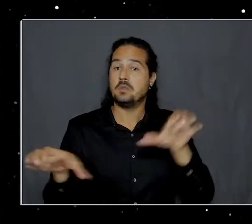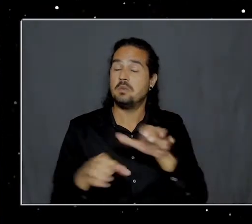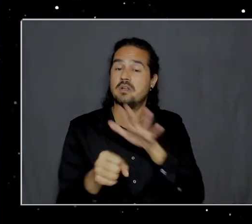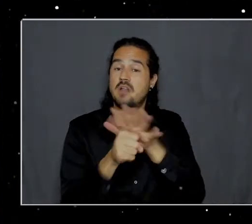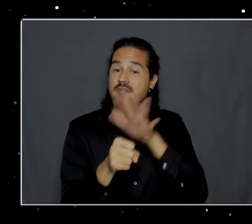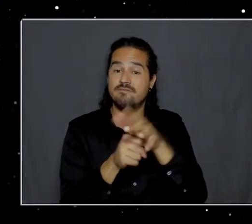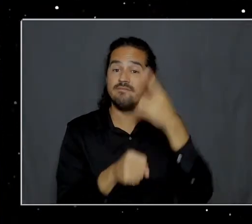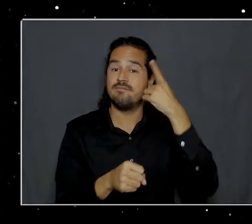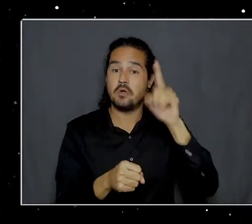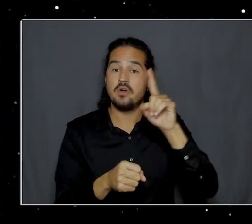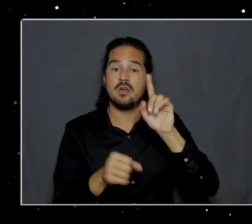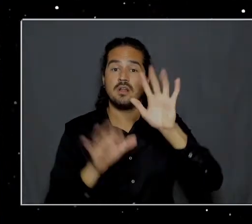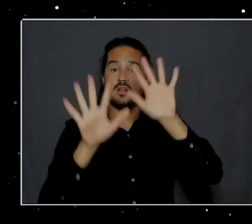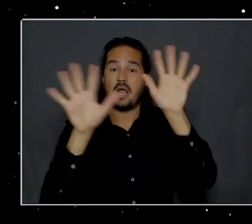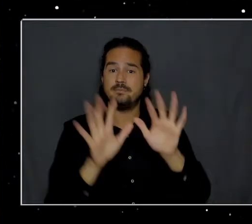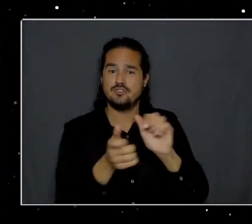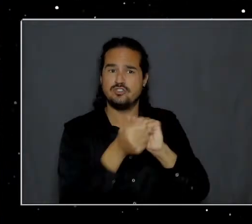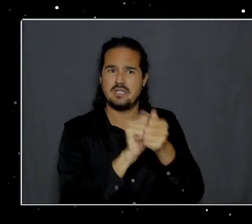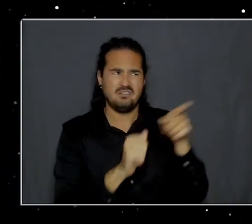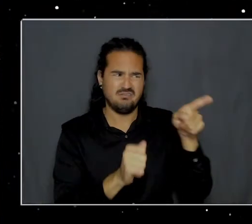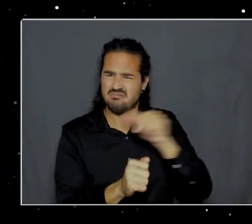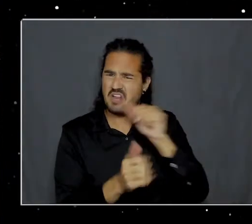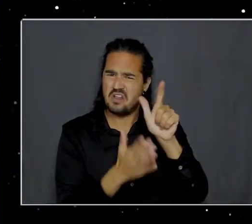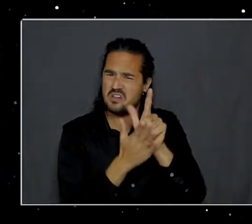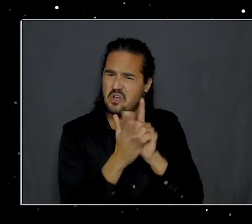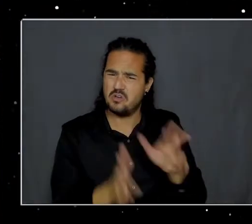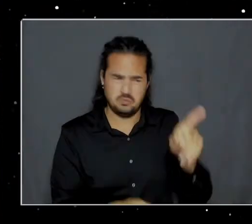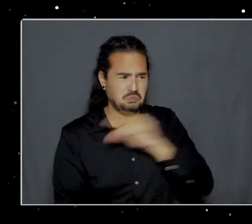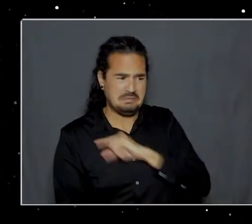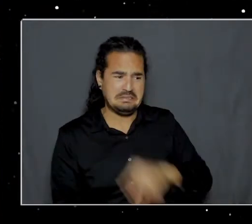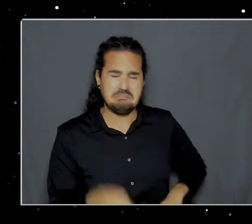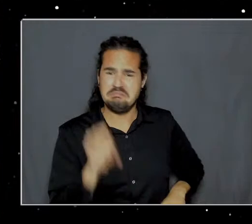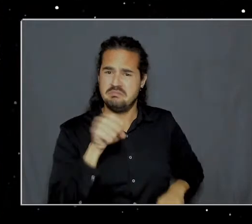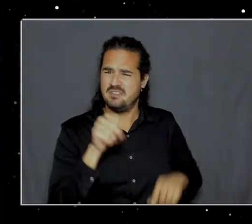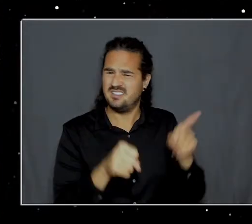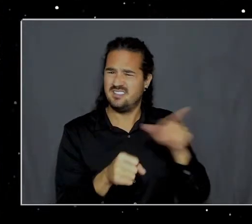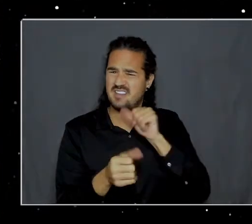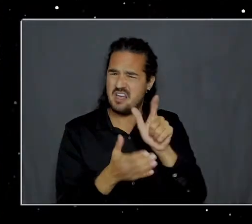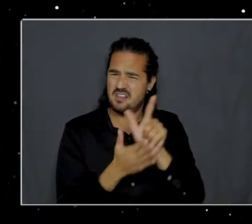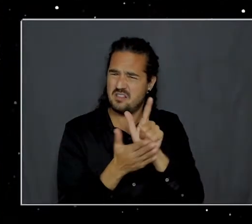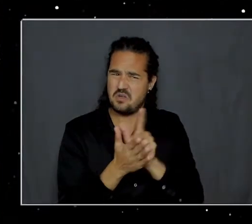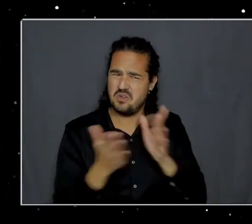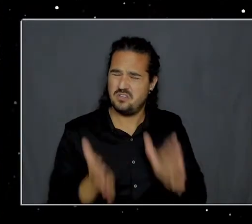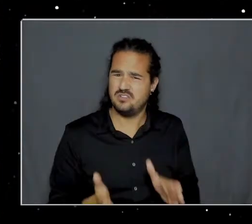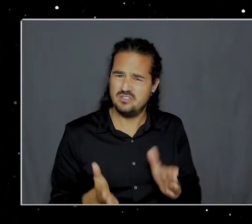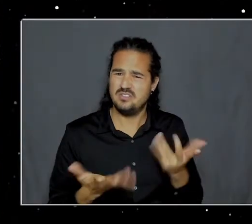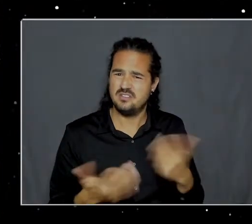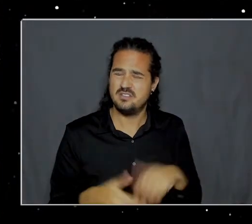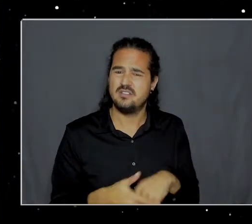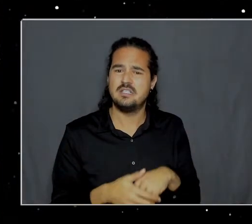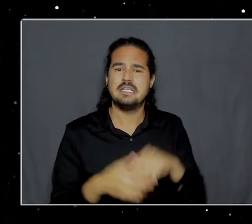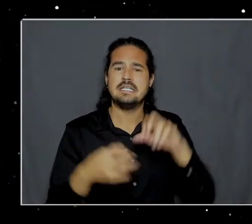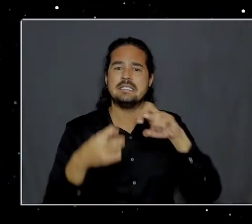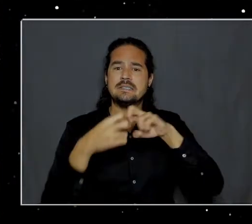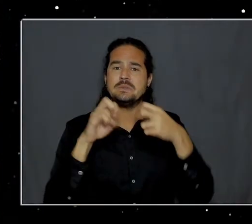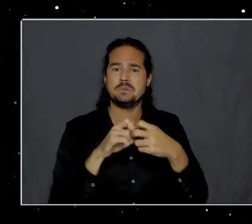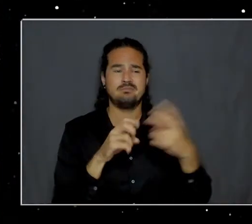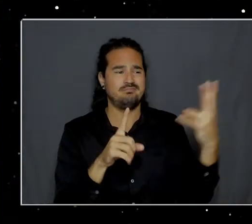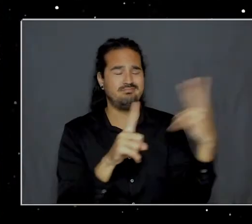INTERCONNECTEDNESS, NOT JUST IN THE UNITED STATES, BUT IN THE WORLD. THE QUEEN OF ENGLAND BASICALLY